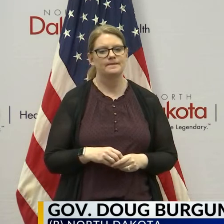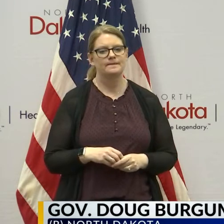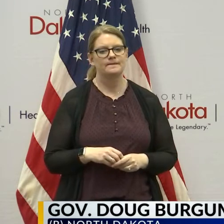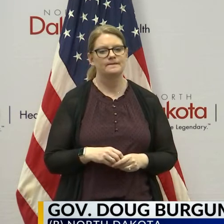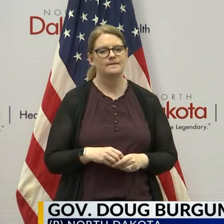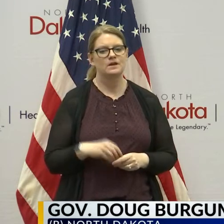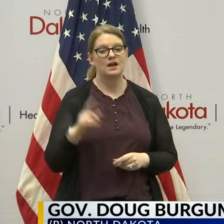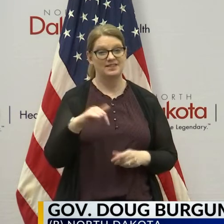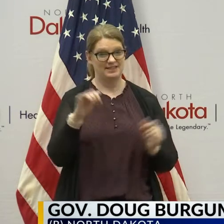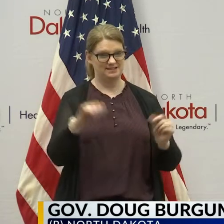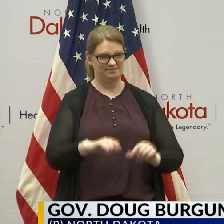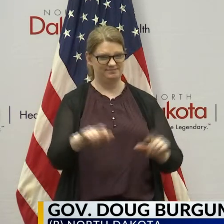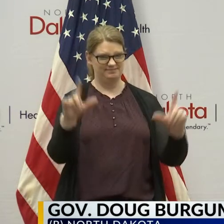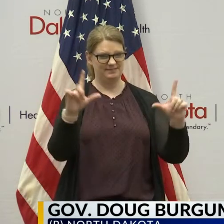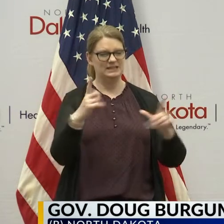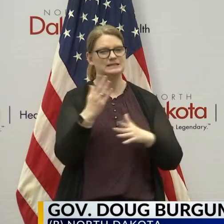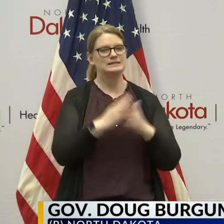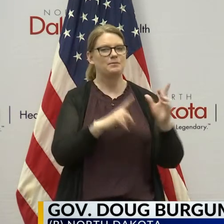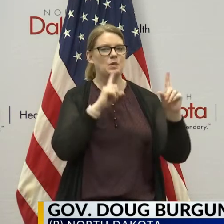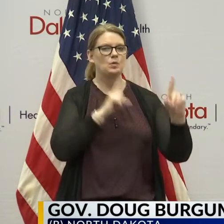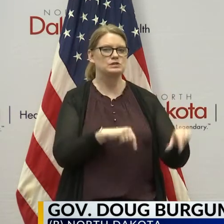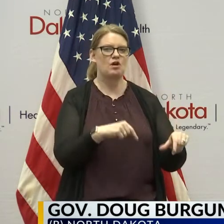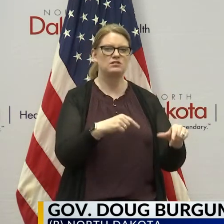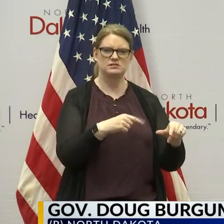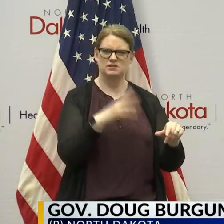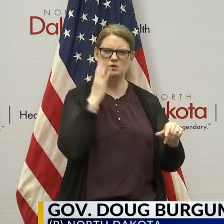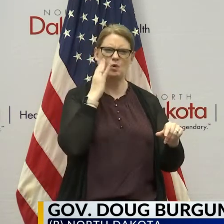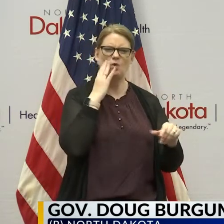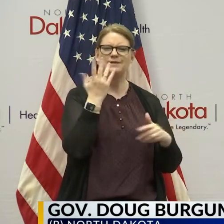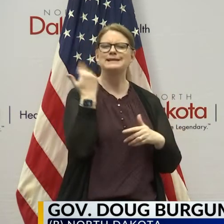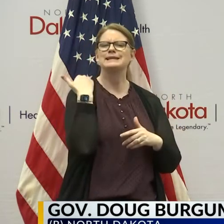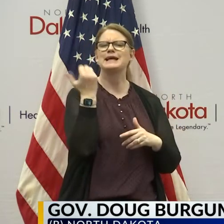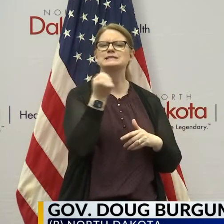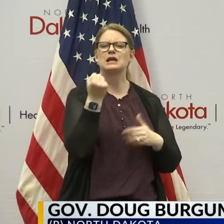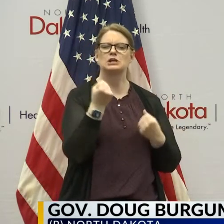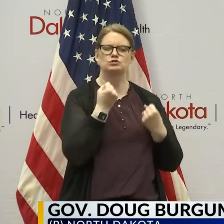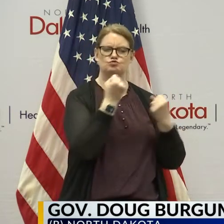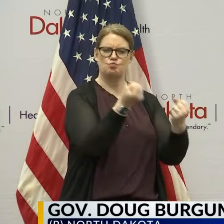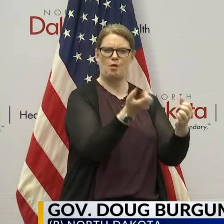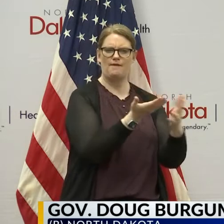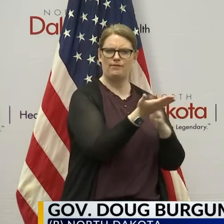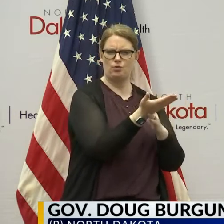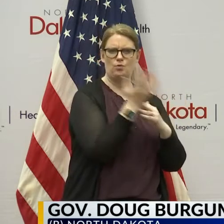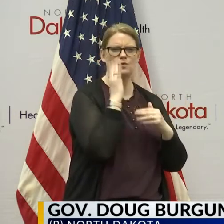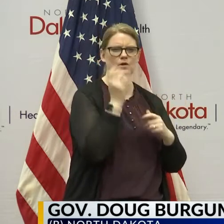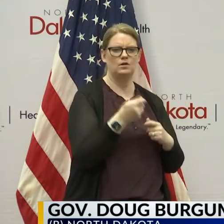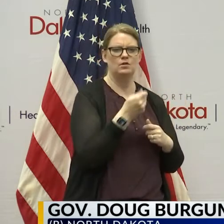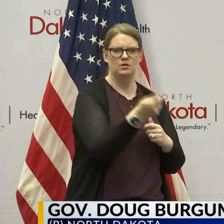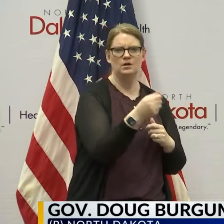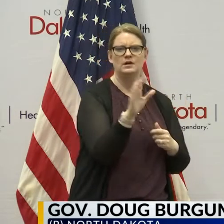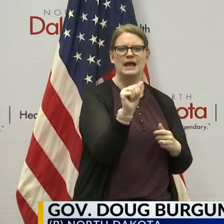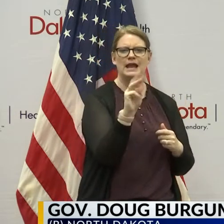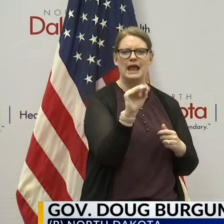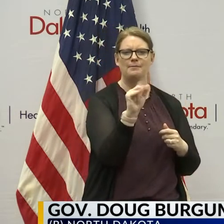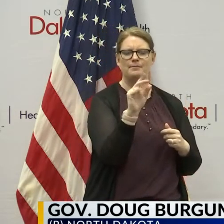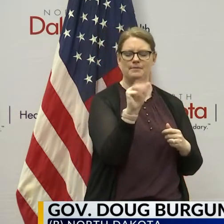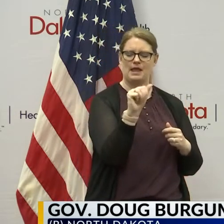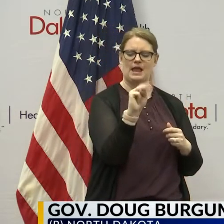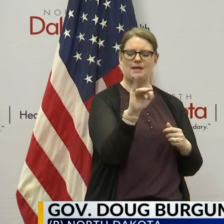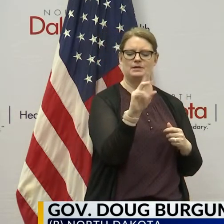DISTRIBUTING TESTS AROUND THE STATE AND MAKING SURE THAT THE TESTING IS HAPPENING IN ALL CORNERS OF THE STATE AND YOU ARE STARTING TO SEE ON THIS